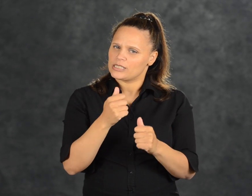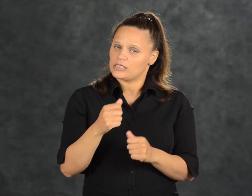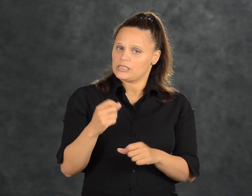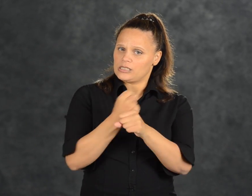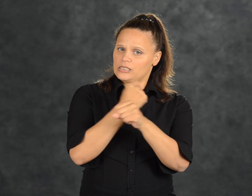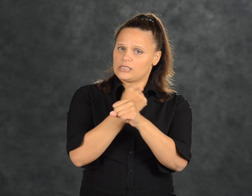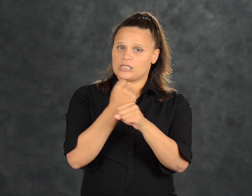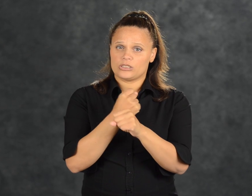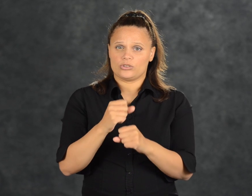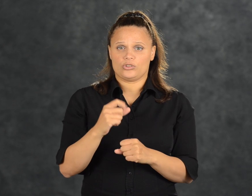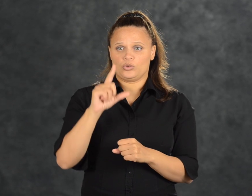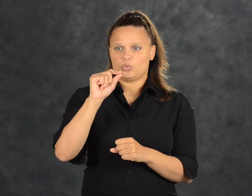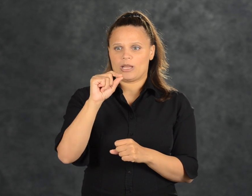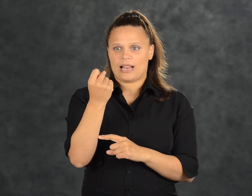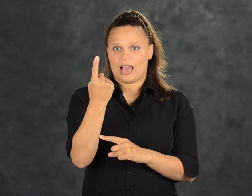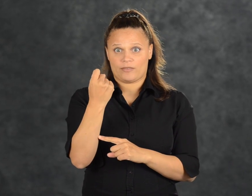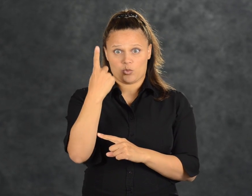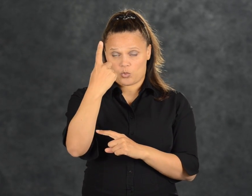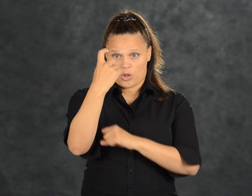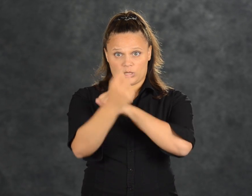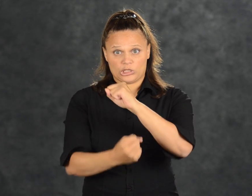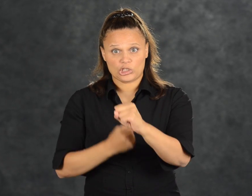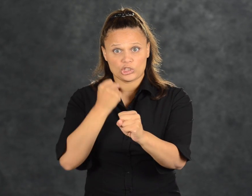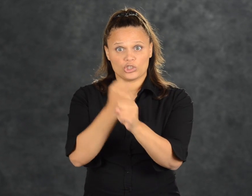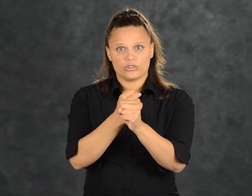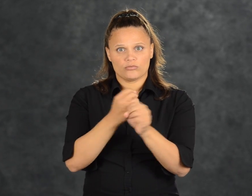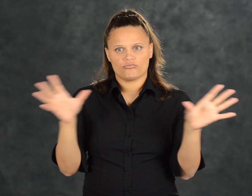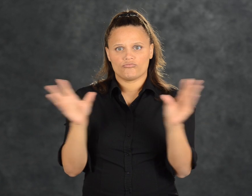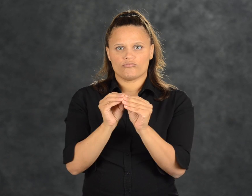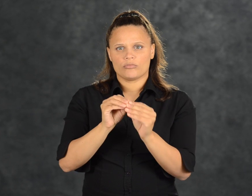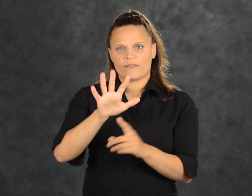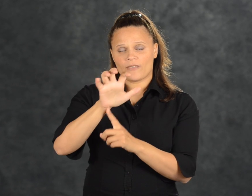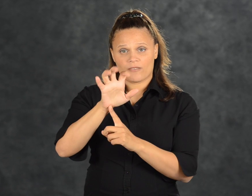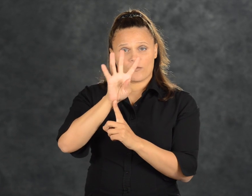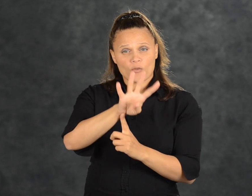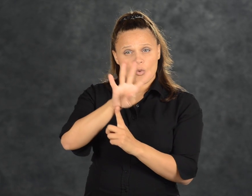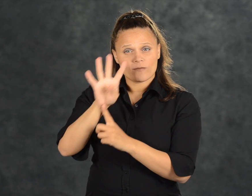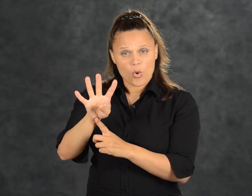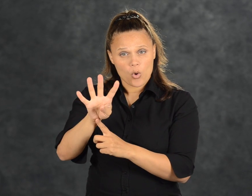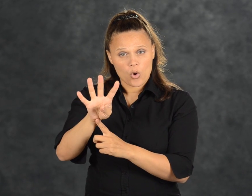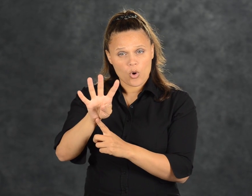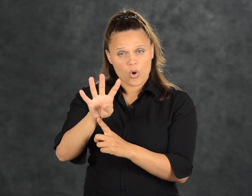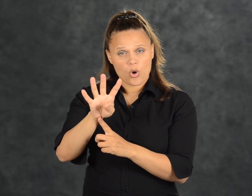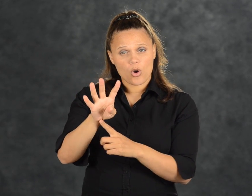The statistics on this say a lot: In fiscal year 2011, there were 544 hearing requests,